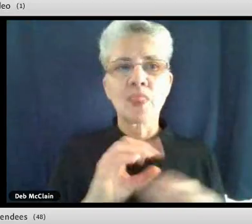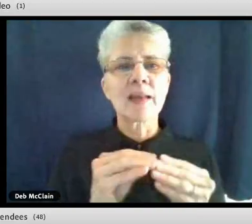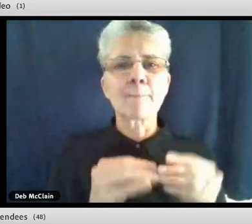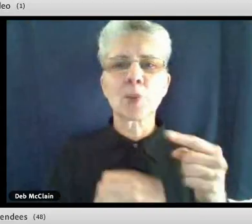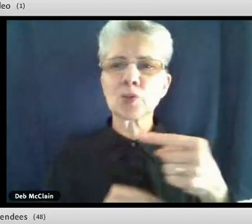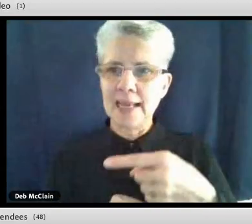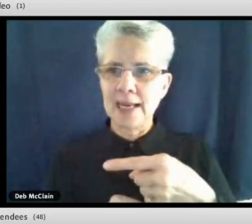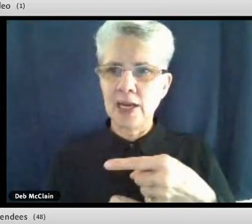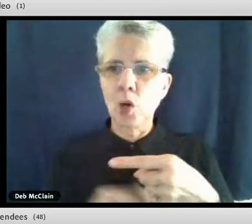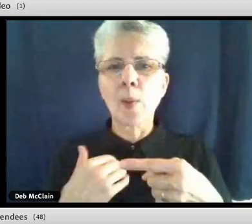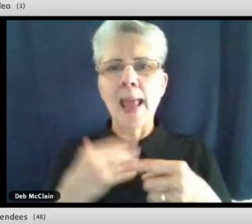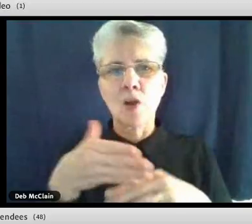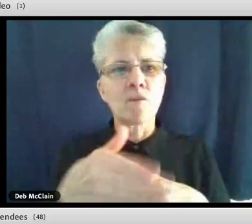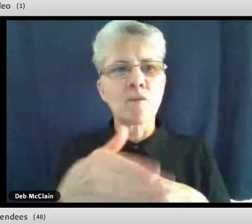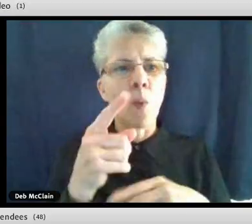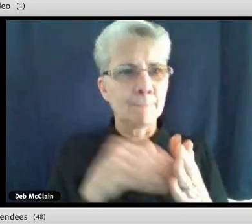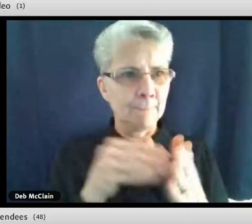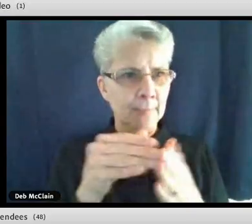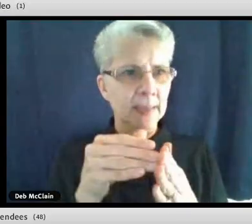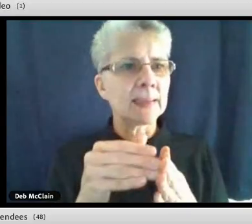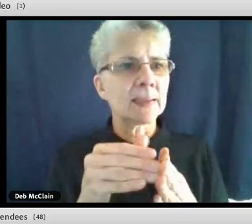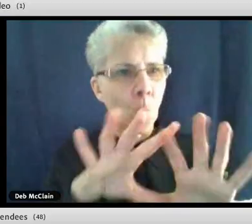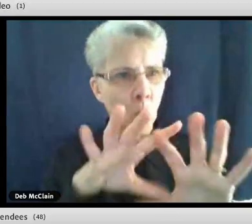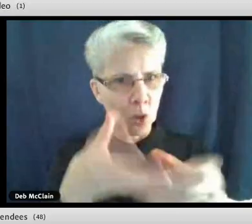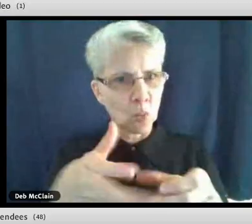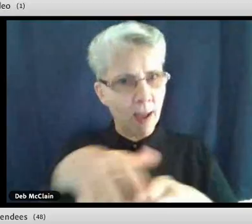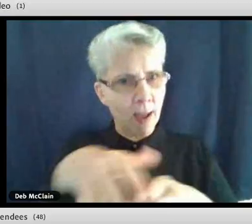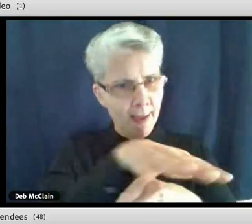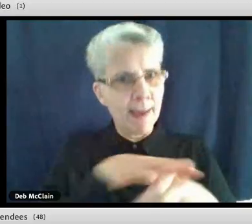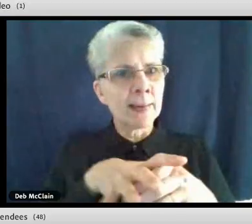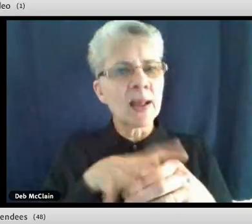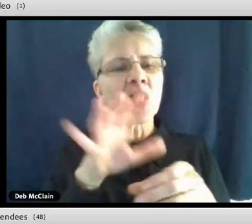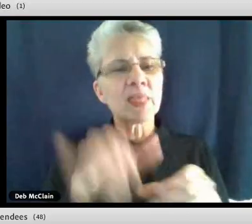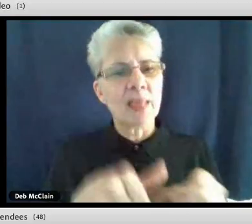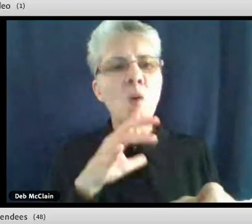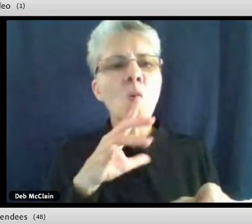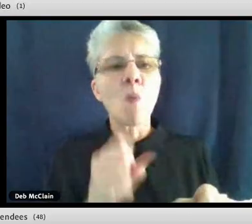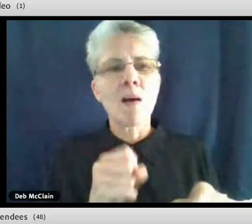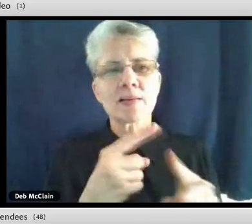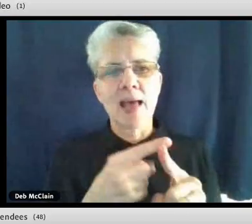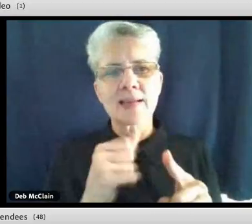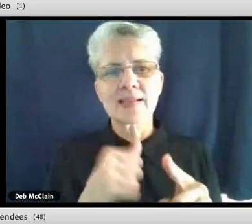we did have over a million worldwide, so that was as of the 5th of April.